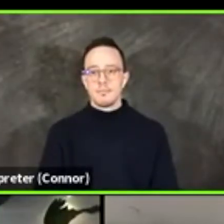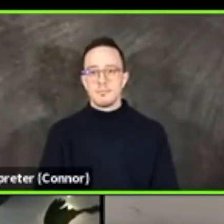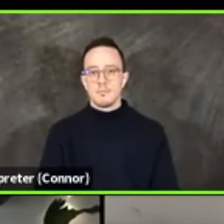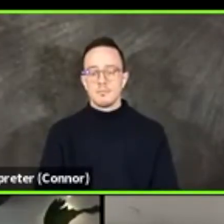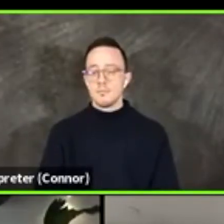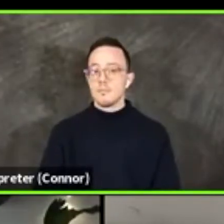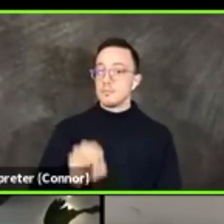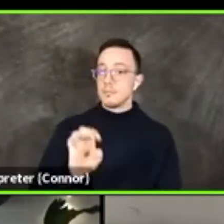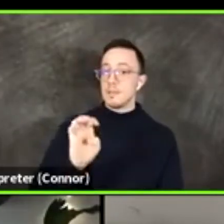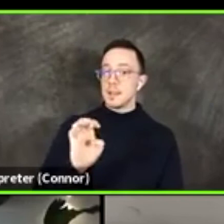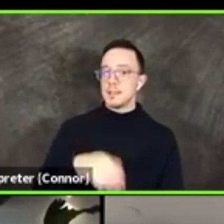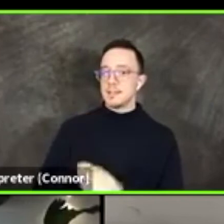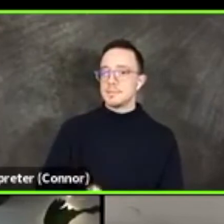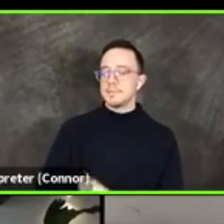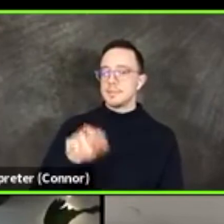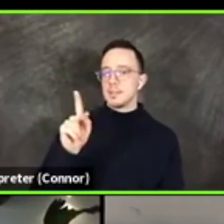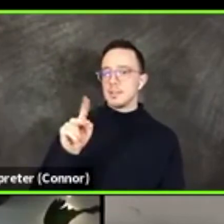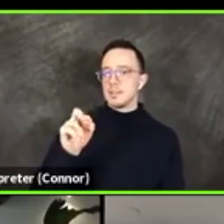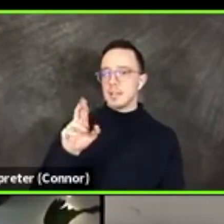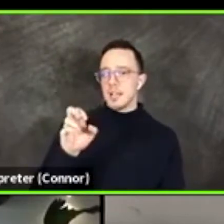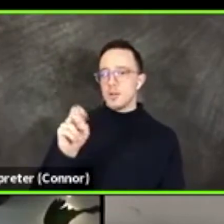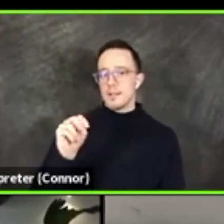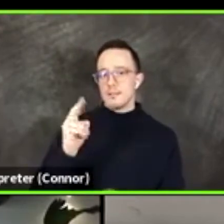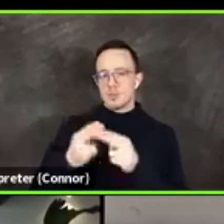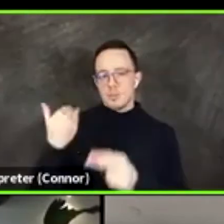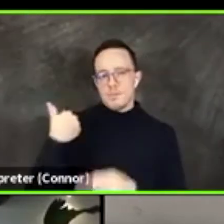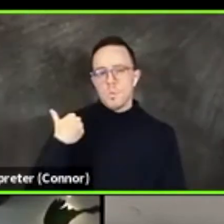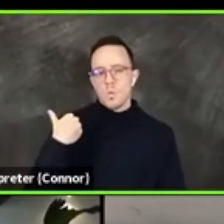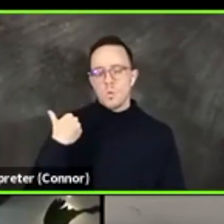EARLIER, SHE TALKS ABOUT THIS -- SHE TALKS ABOUT RUPTURE.